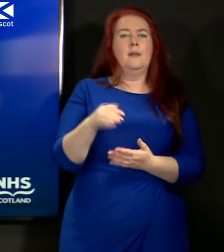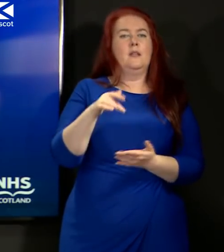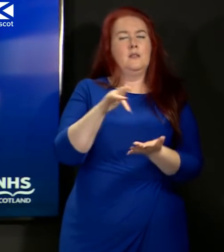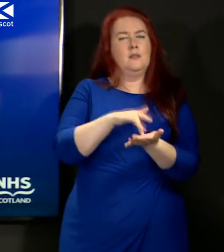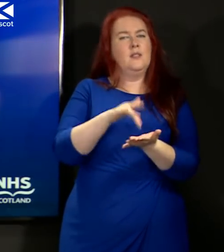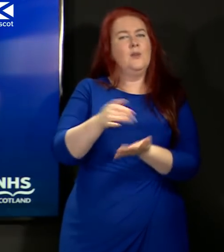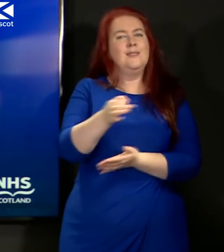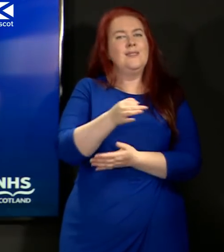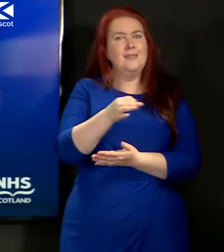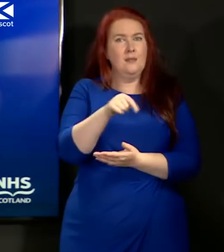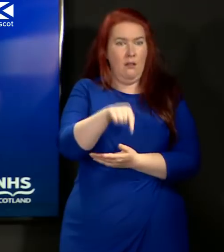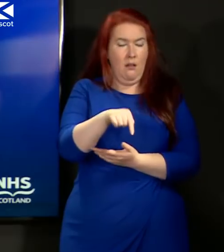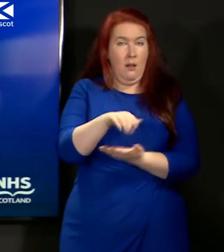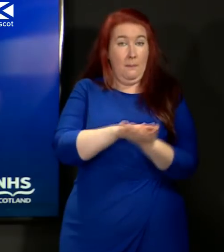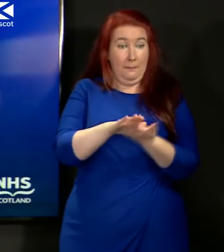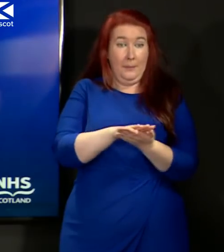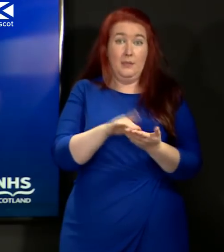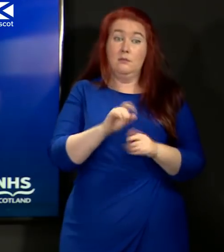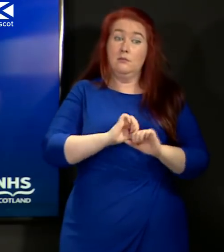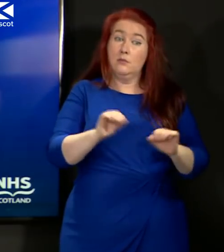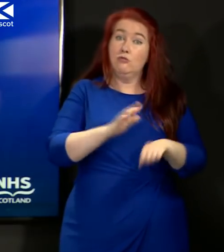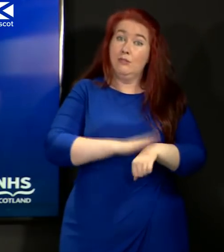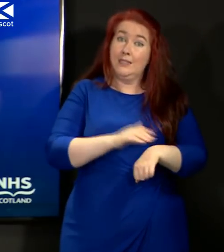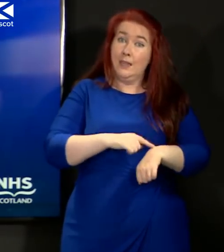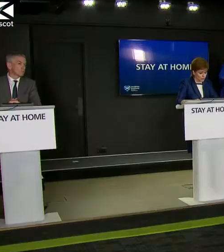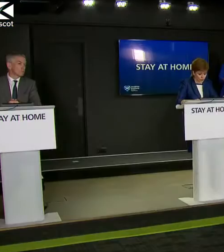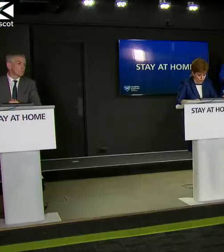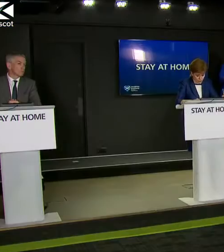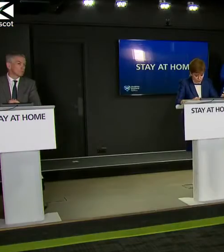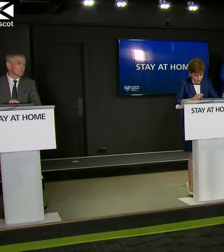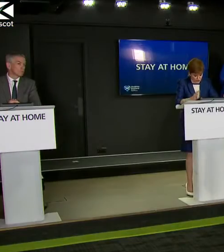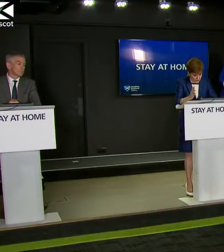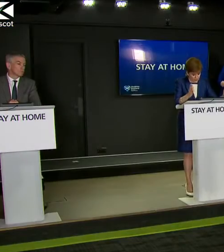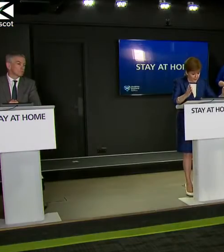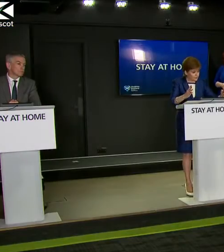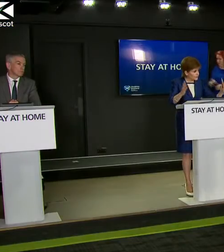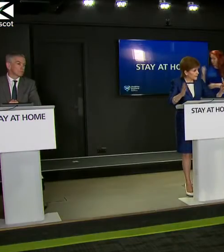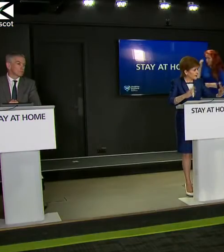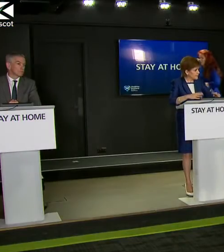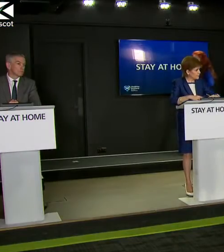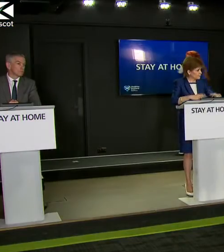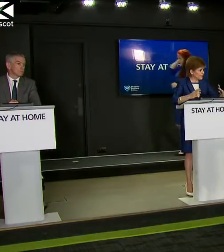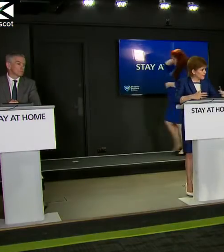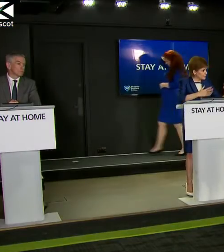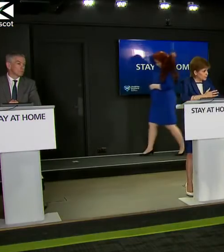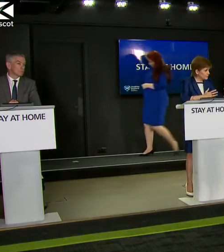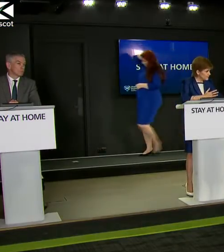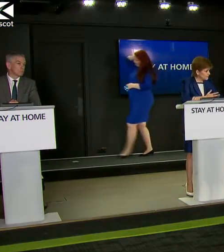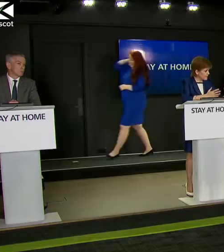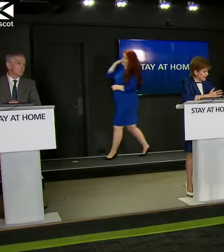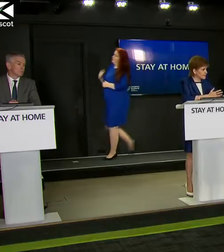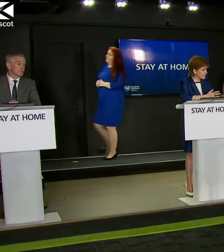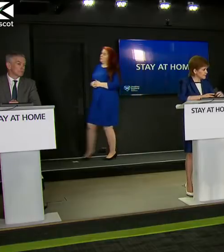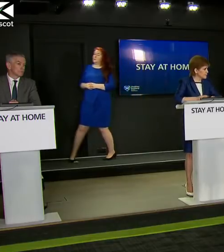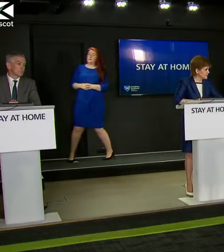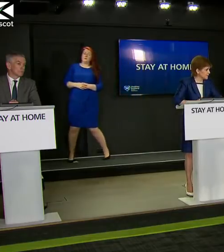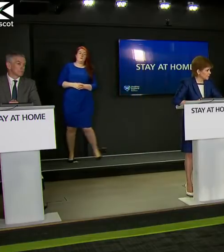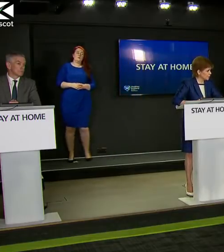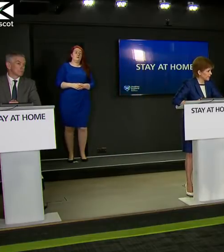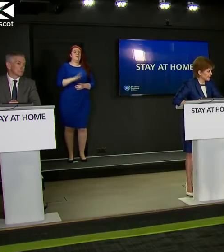the time is right for them to reopen. Just so that I don't set hares running here, we are not actively and specifically looking